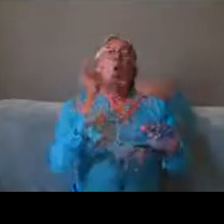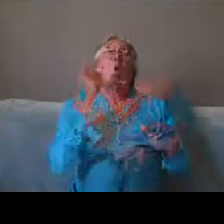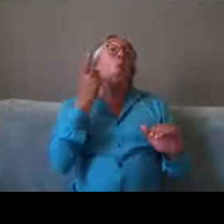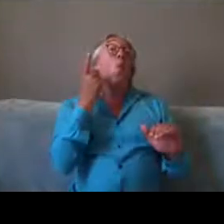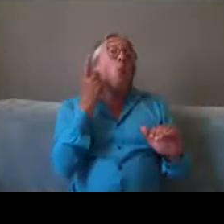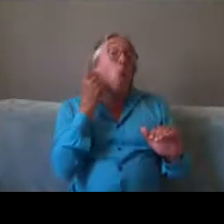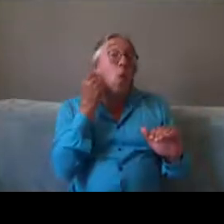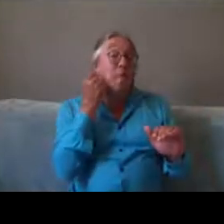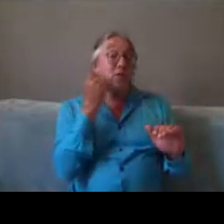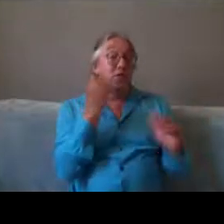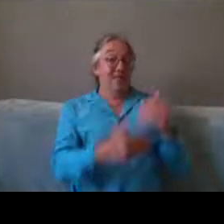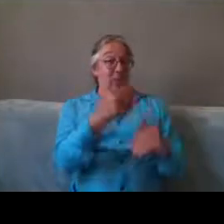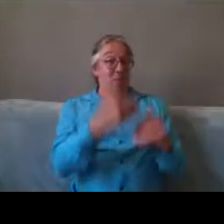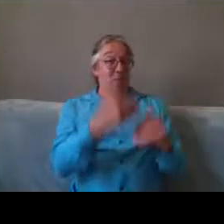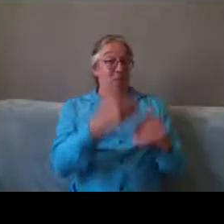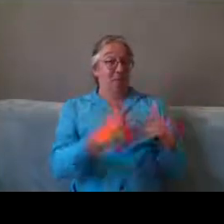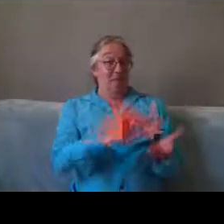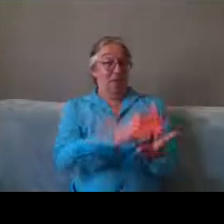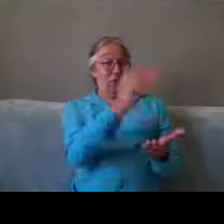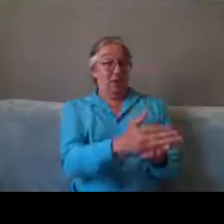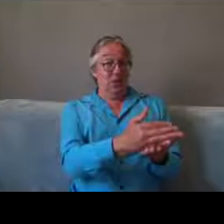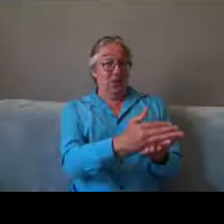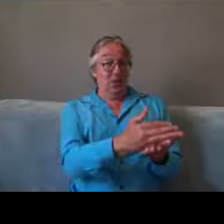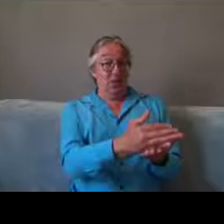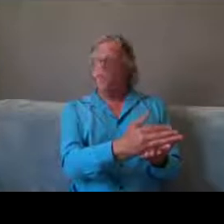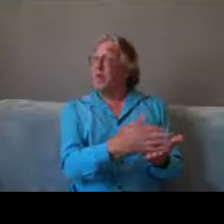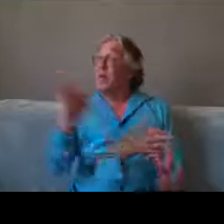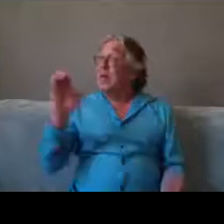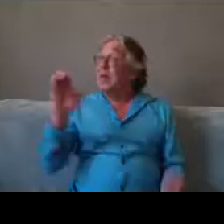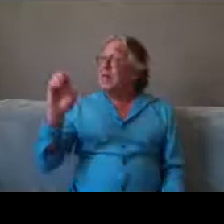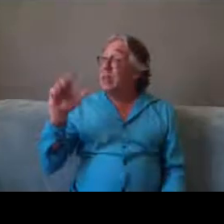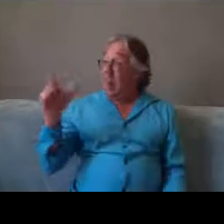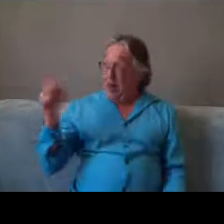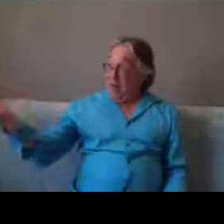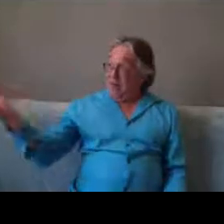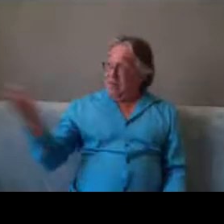where we're trying to gather evidence of how the diverse fields are working,